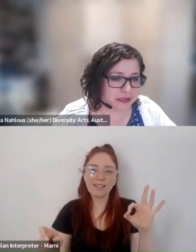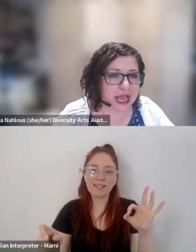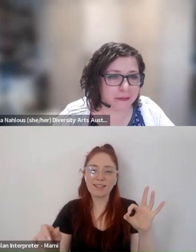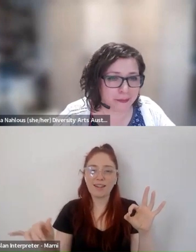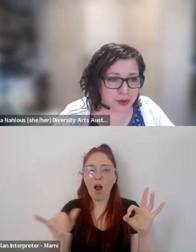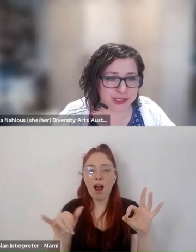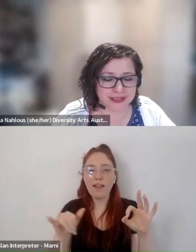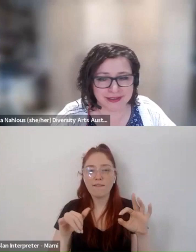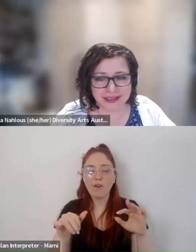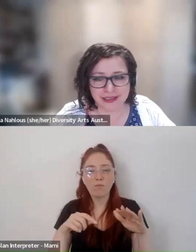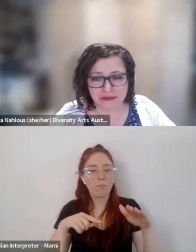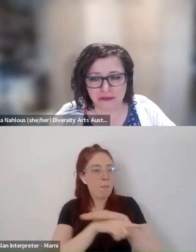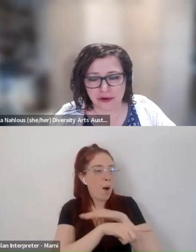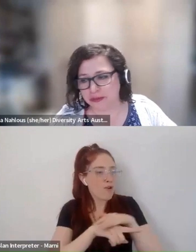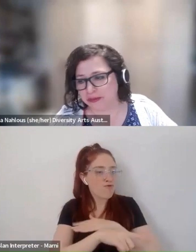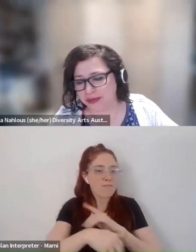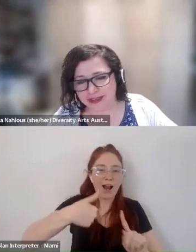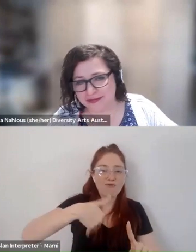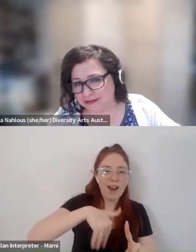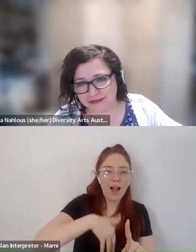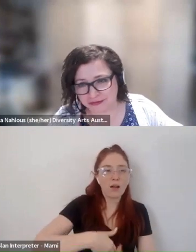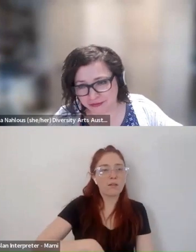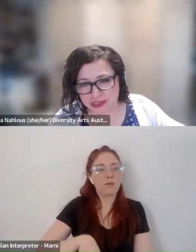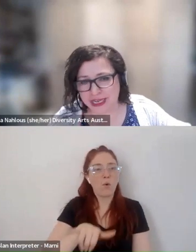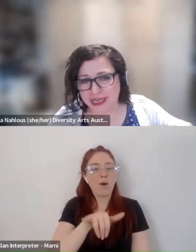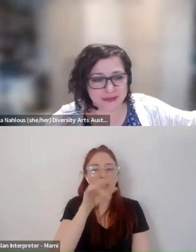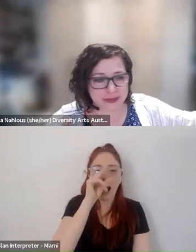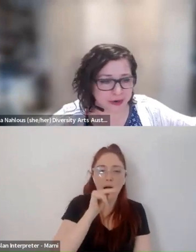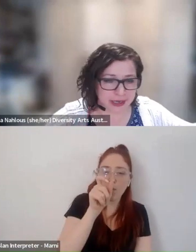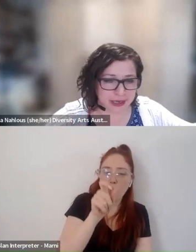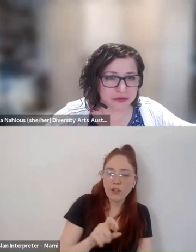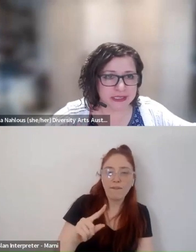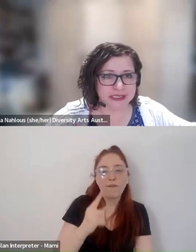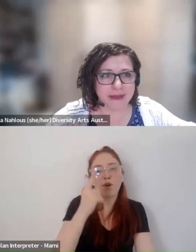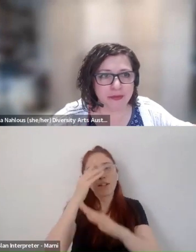young person, from First Nations background from a disabled